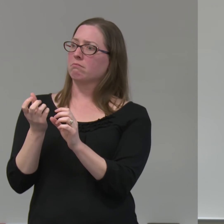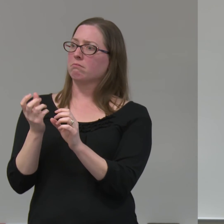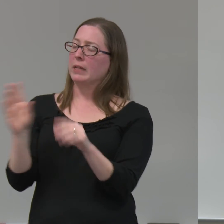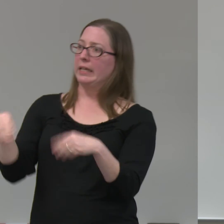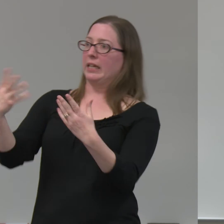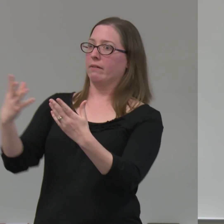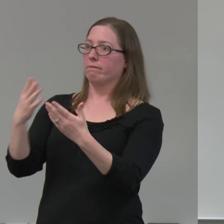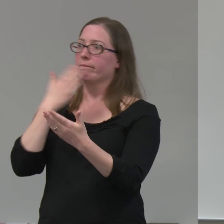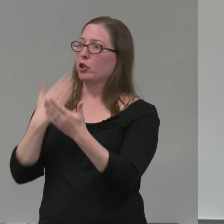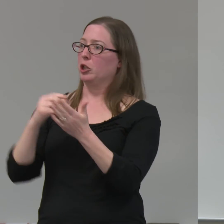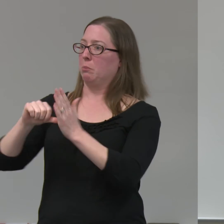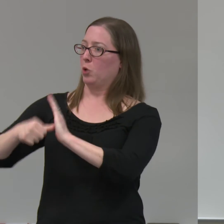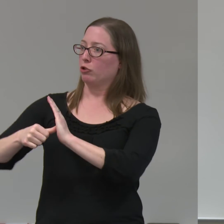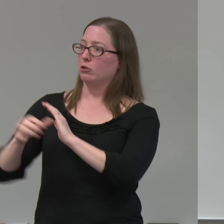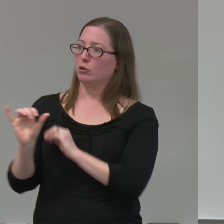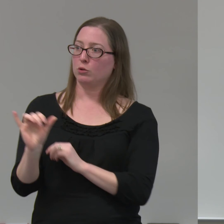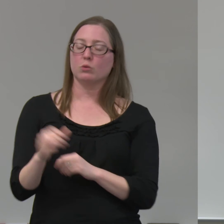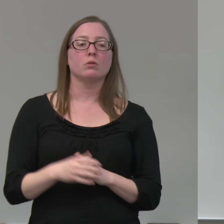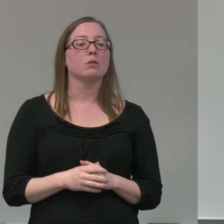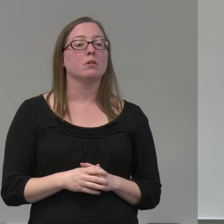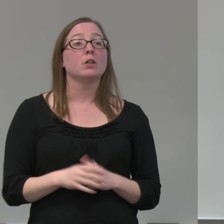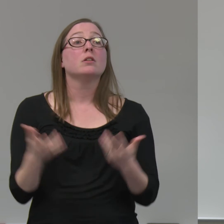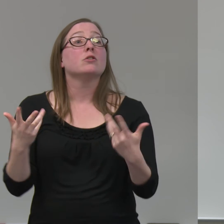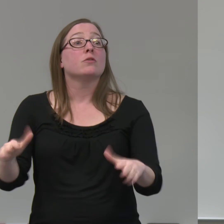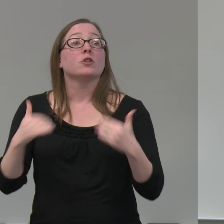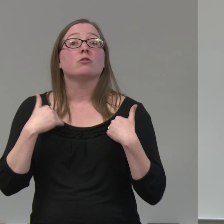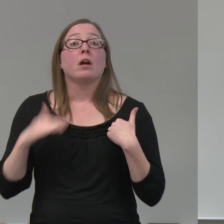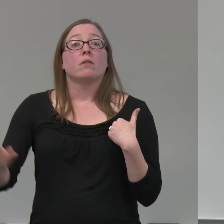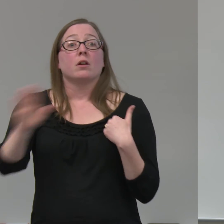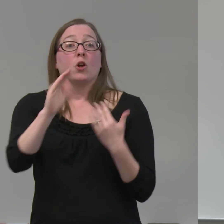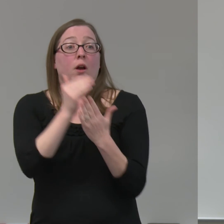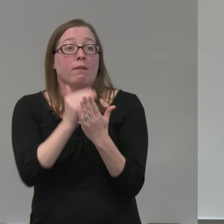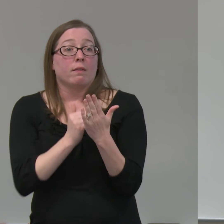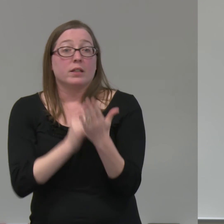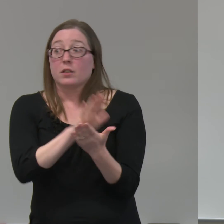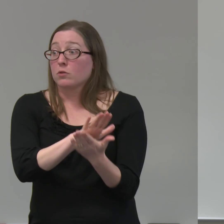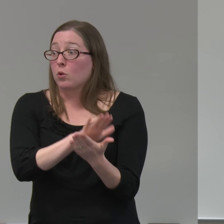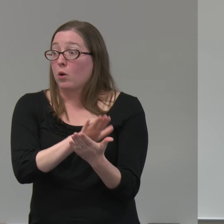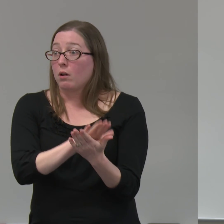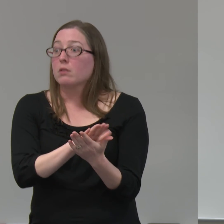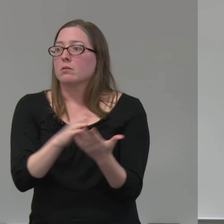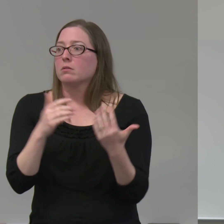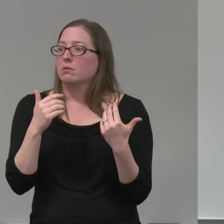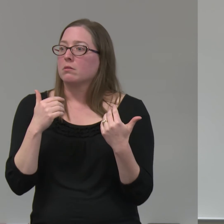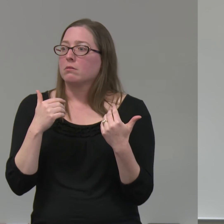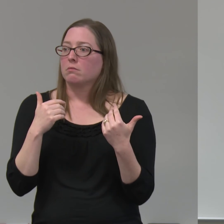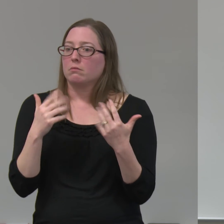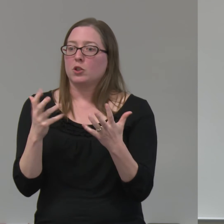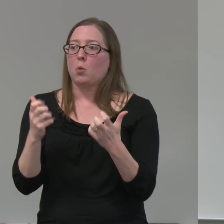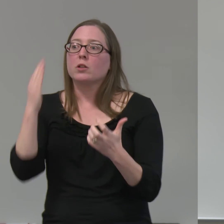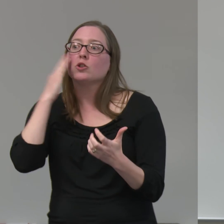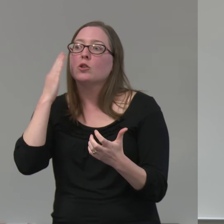and once you've selected that list of schools, you want to give a very clear list that has the application deadlines